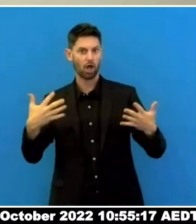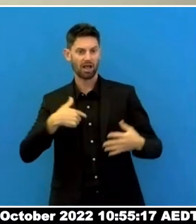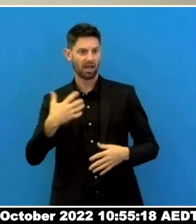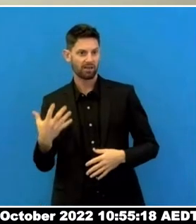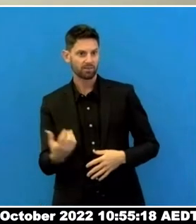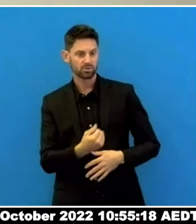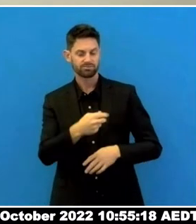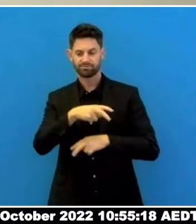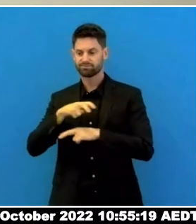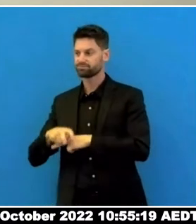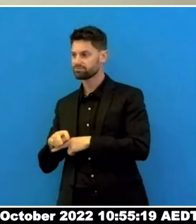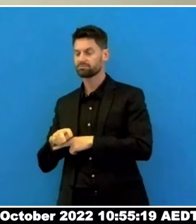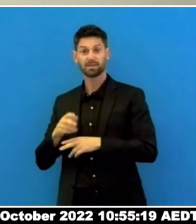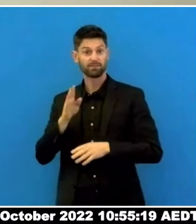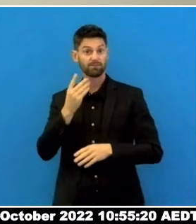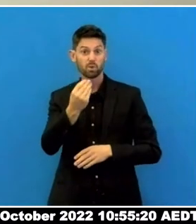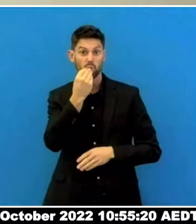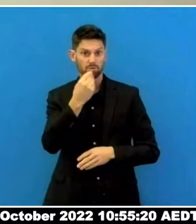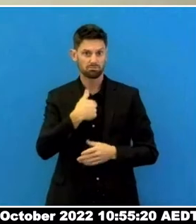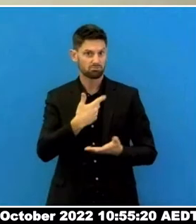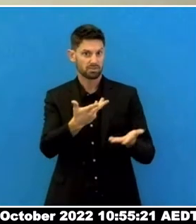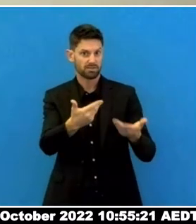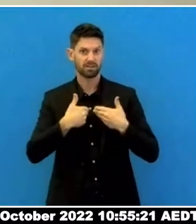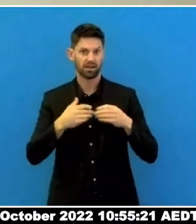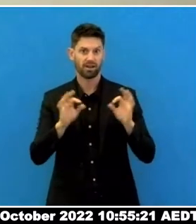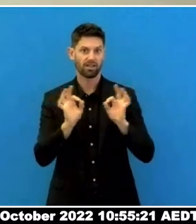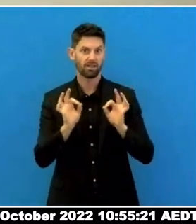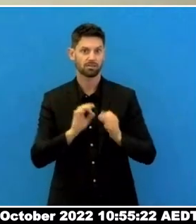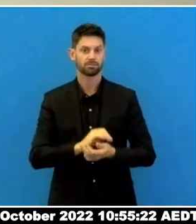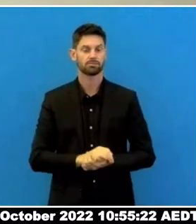Whilst on Nauru, I spent a lot of time in the medical centre."